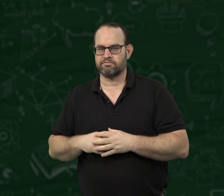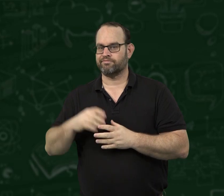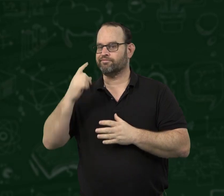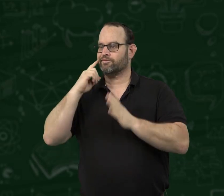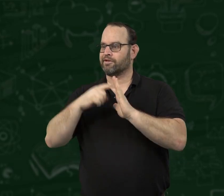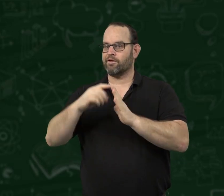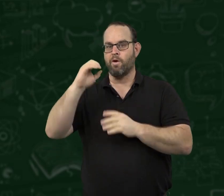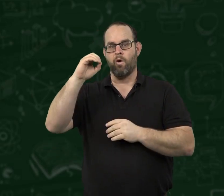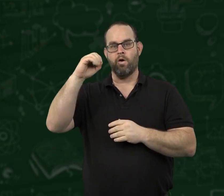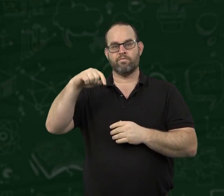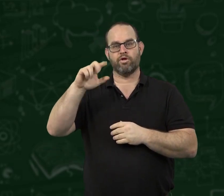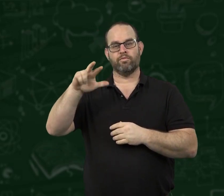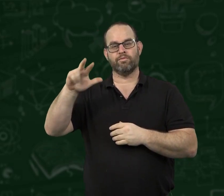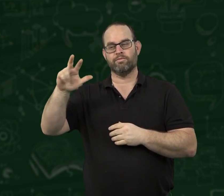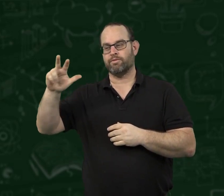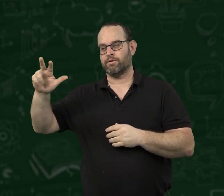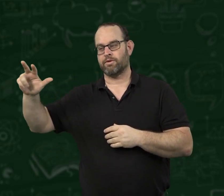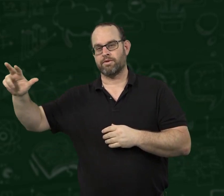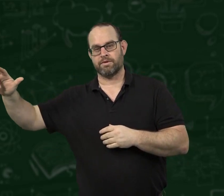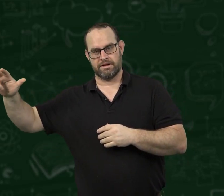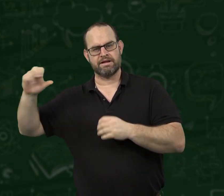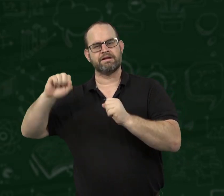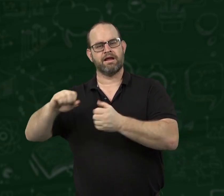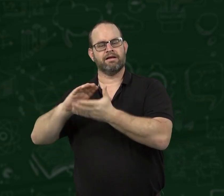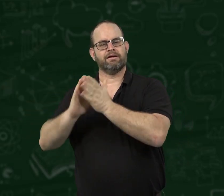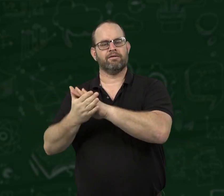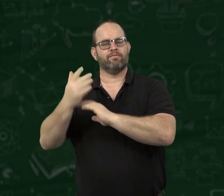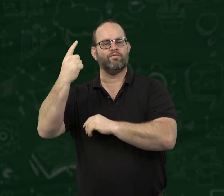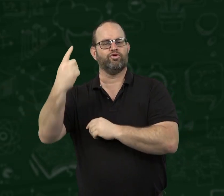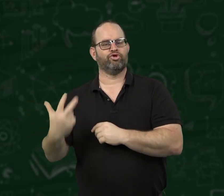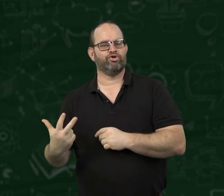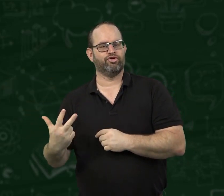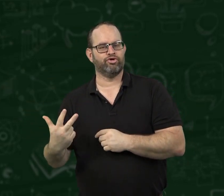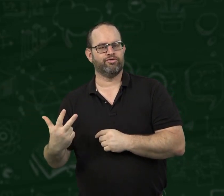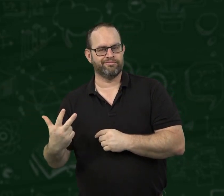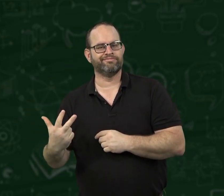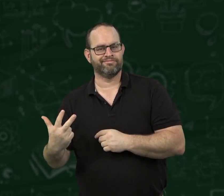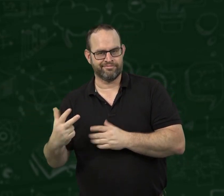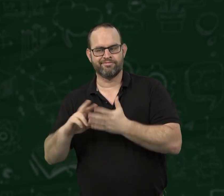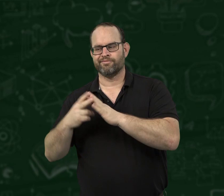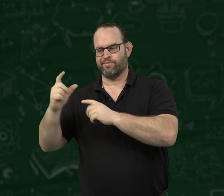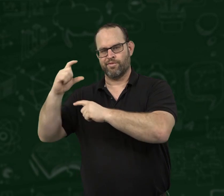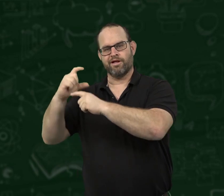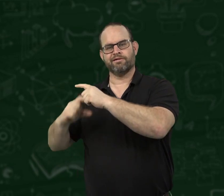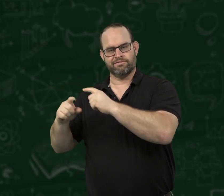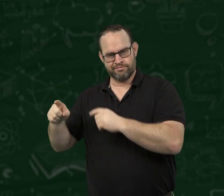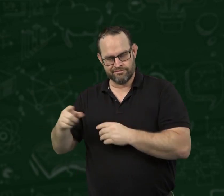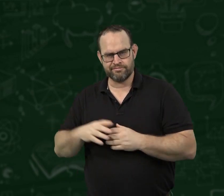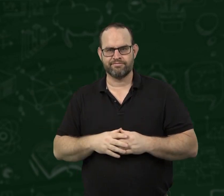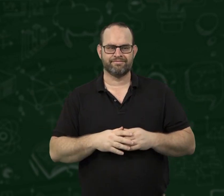0.3333 can be expressed as the fraction 1/3. It is a rational number.